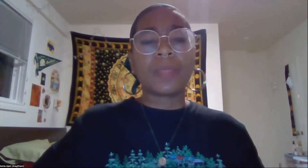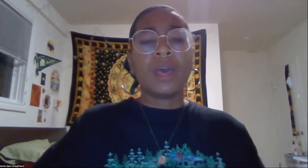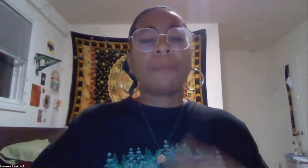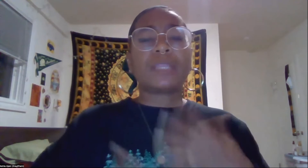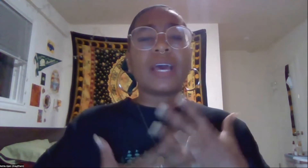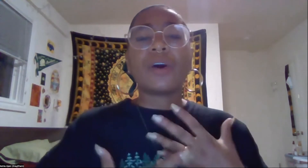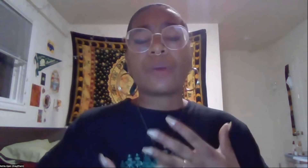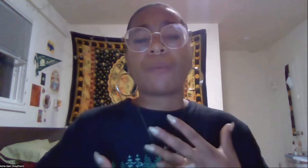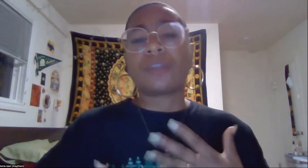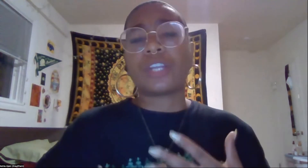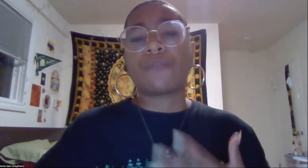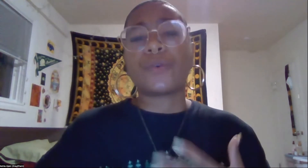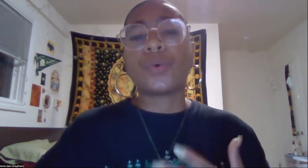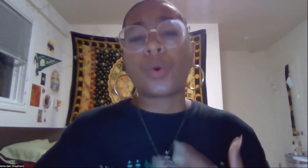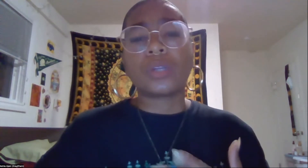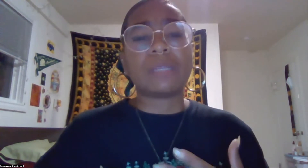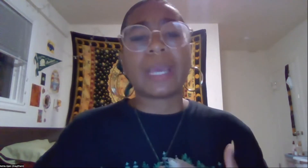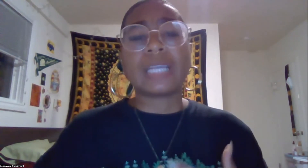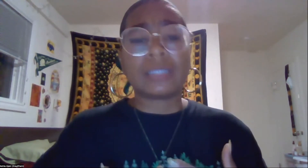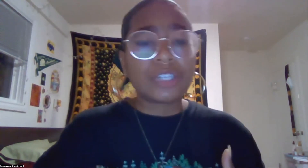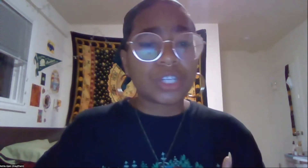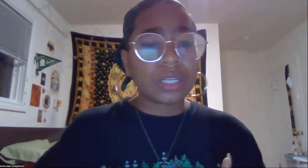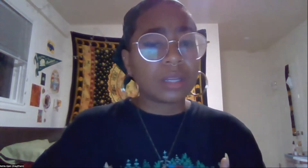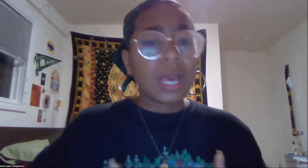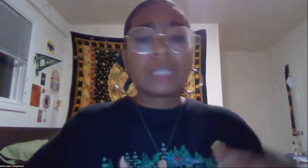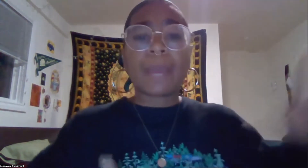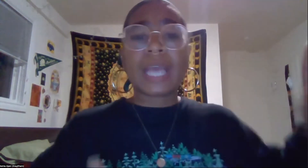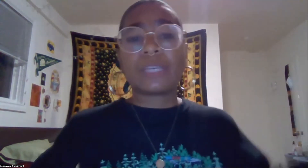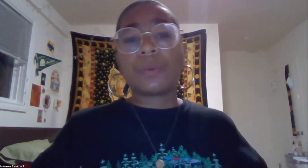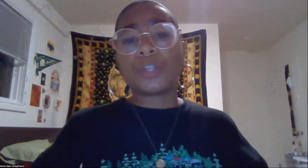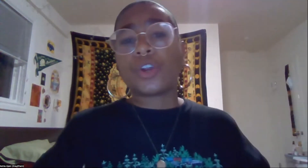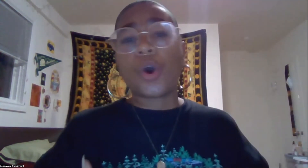But the hell that rattles in our vocal cords demands attention Demands that we return home